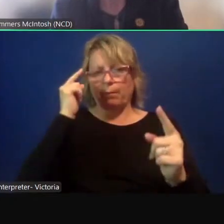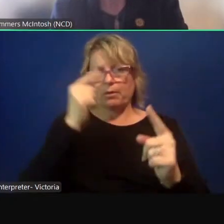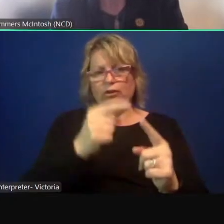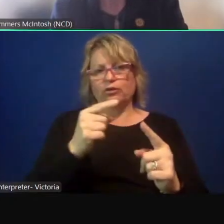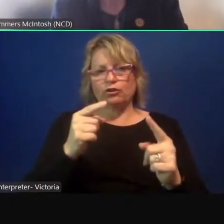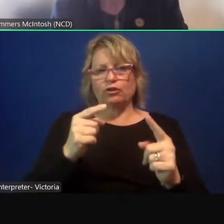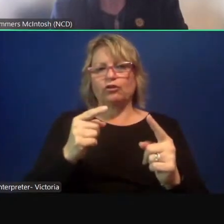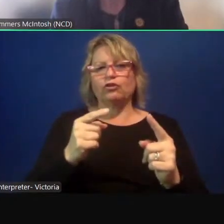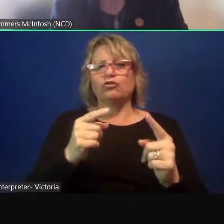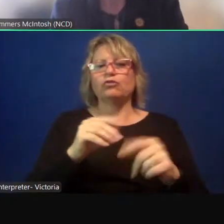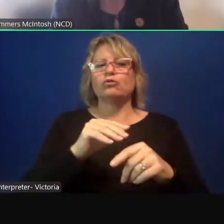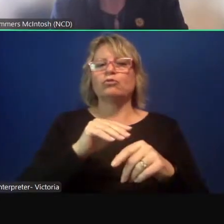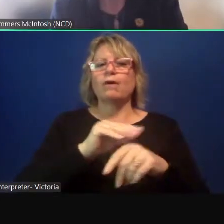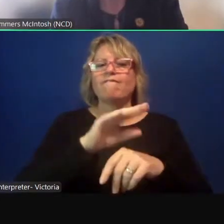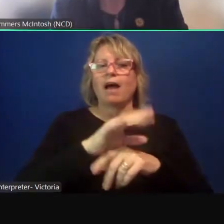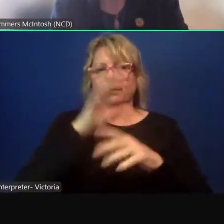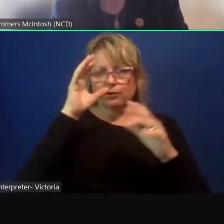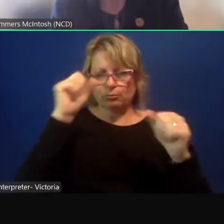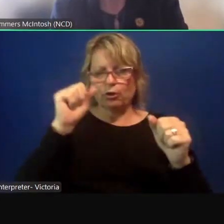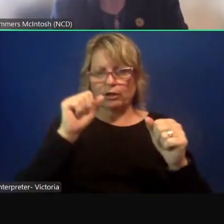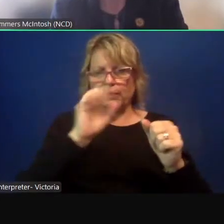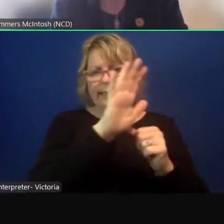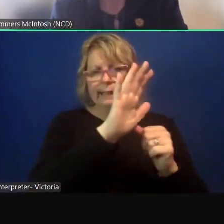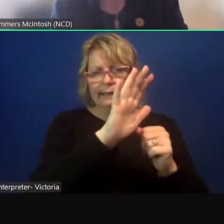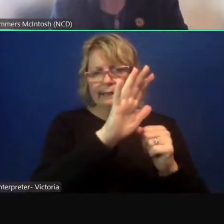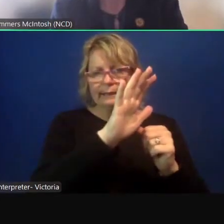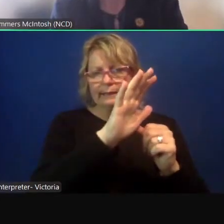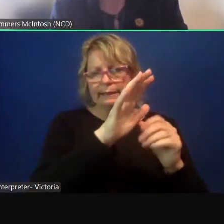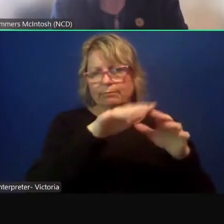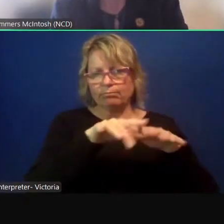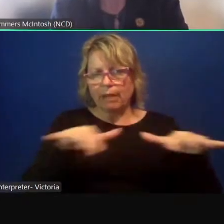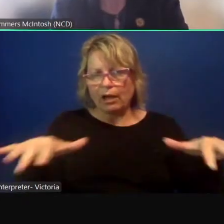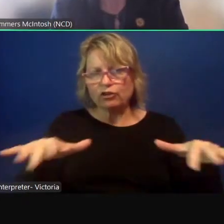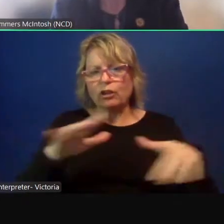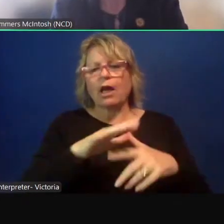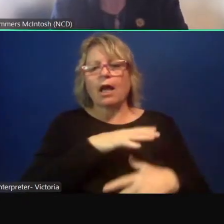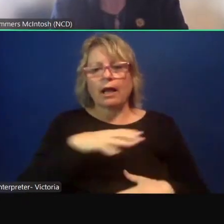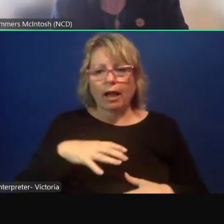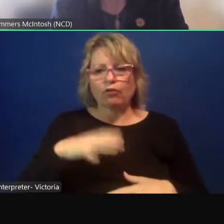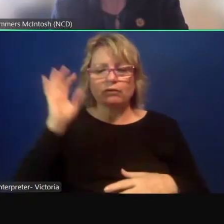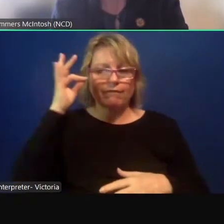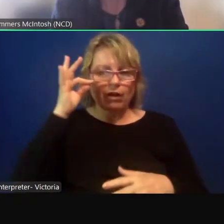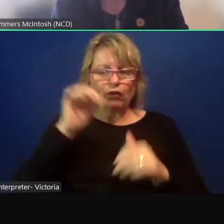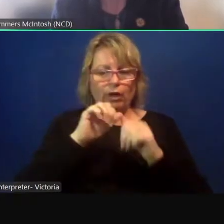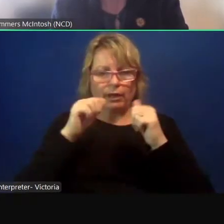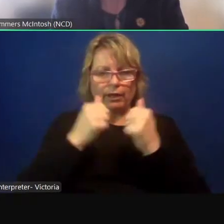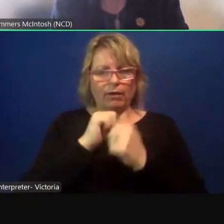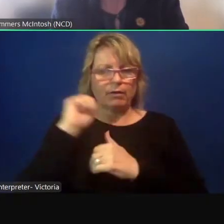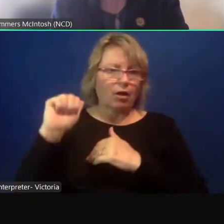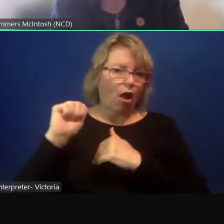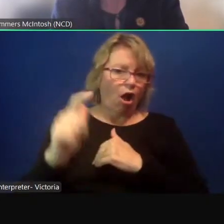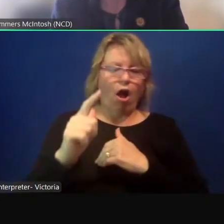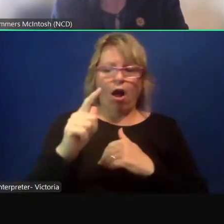the president, his administration, congress. And federal agencies on all policy matters